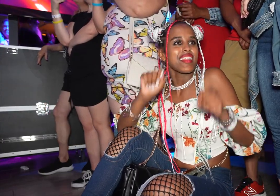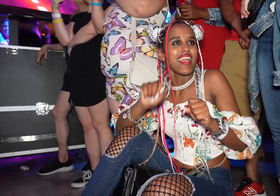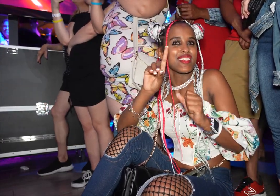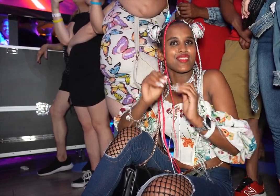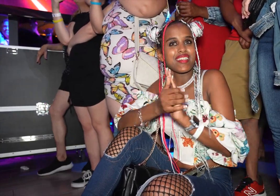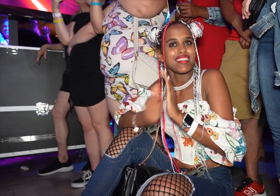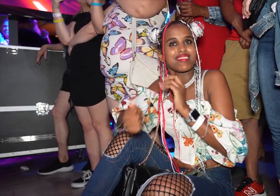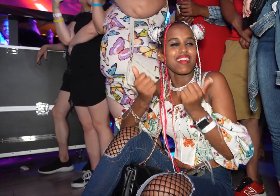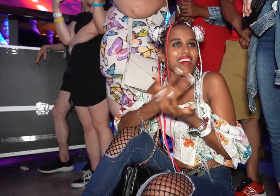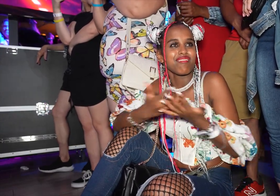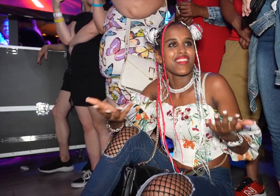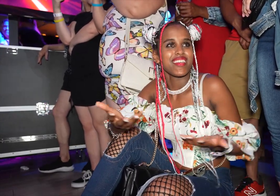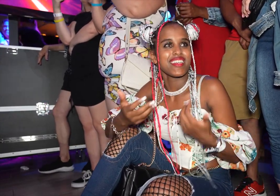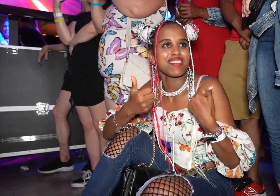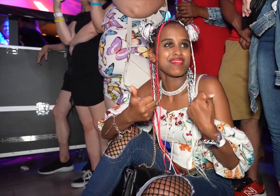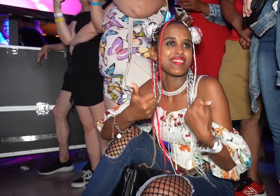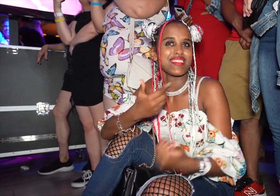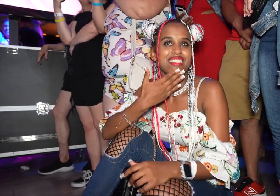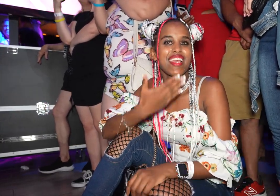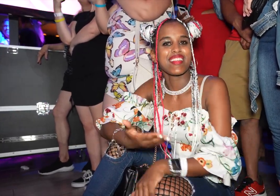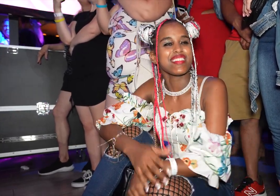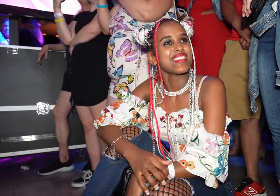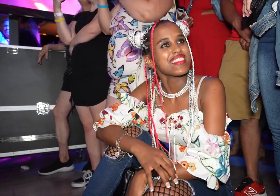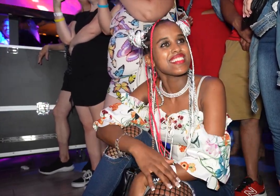Deaf can do everything! Thank you!